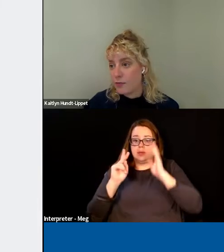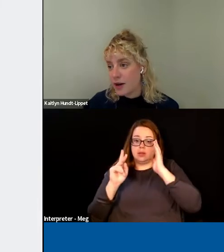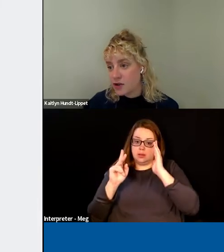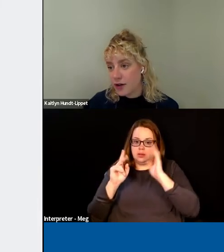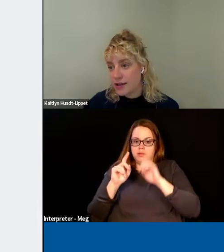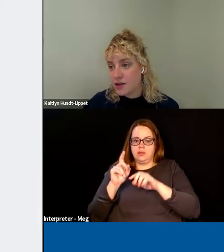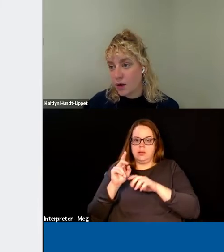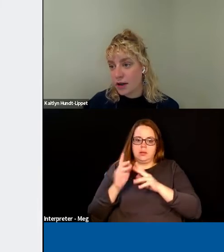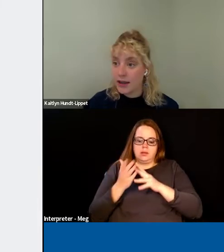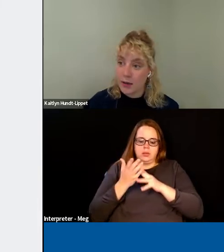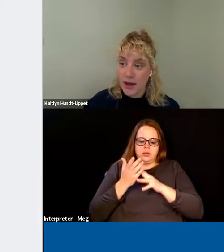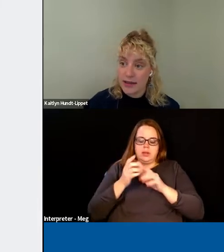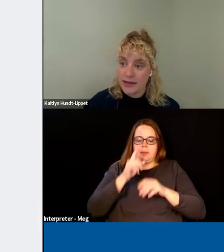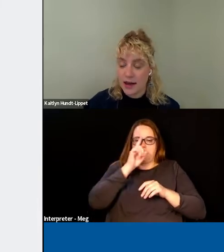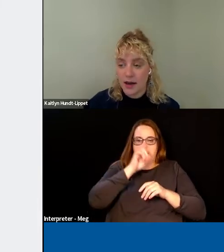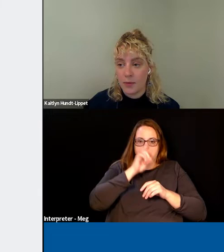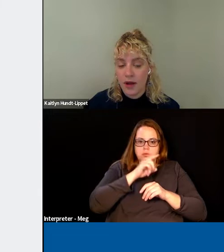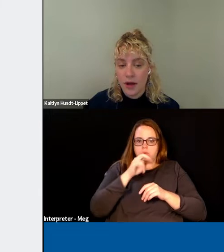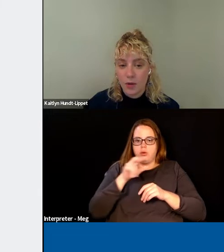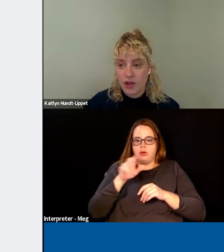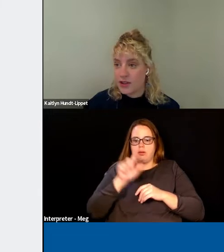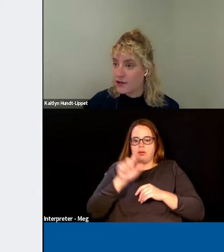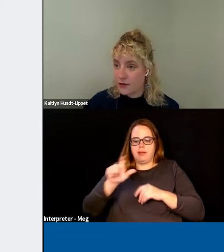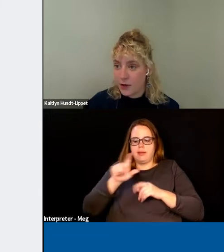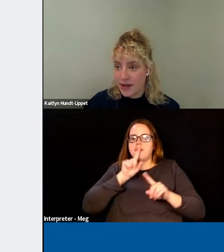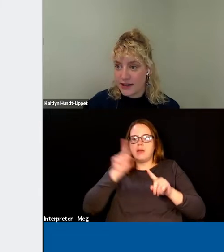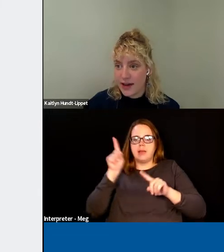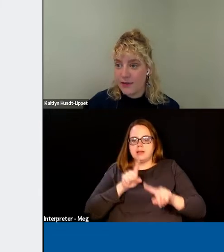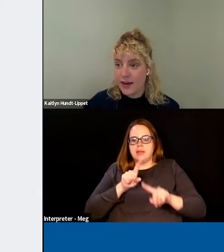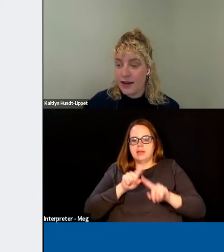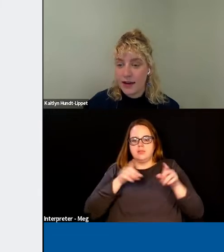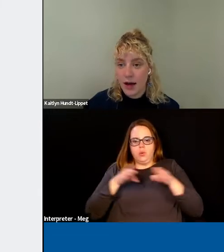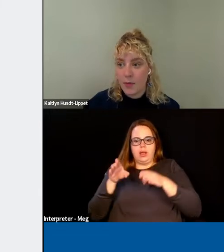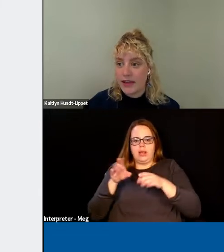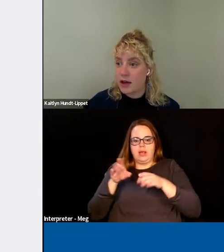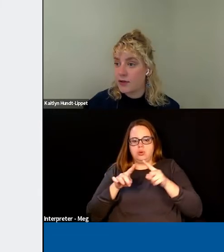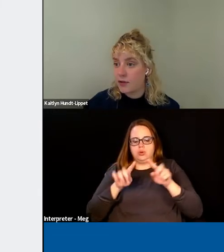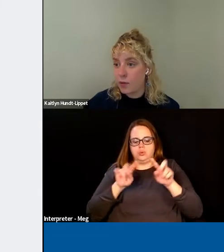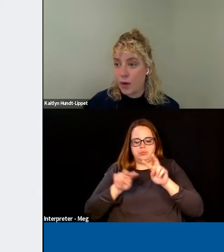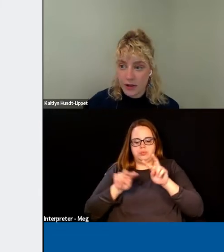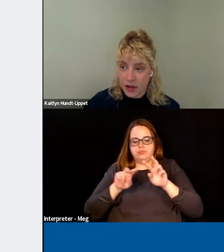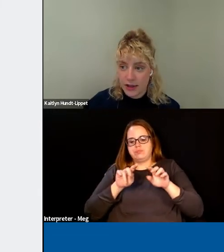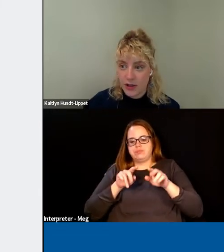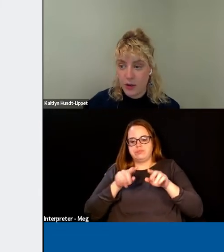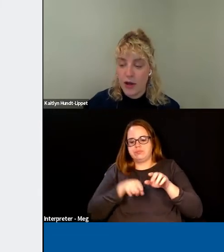kind of mouse grids or click commands, which are different ways of navigating based off of what they're trying to do